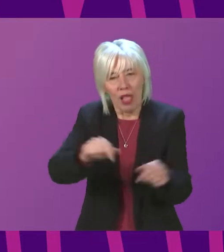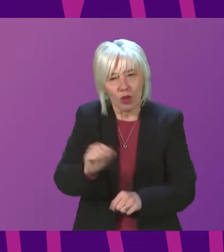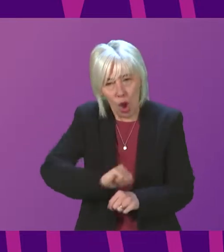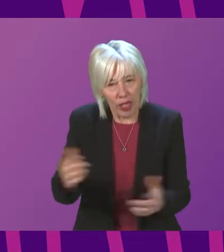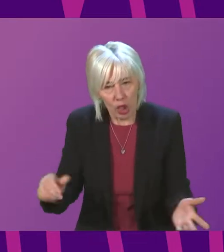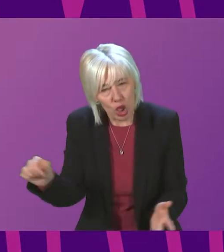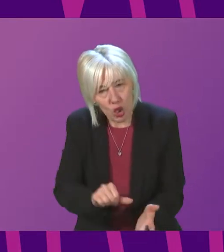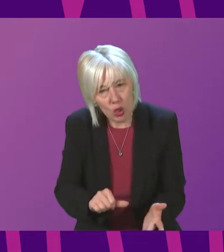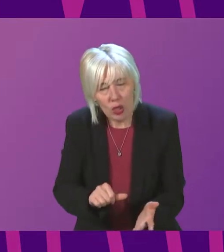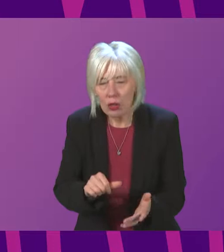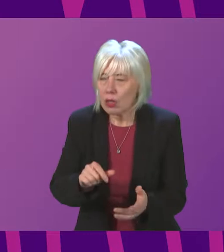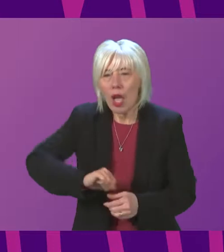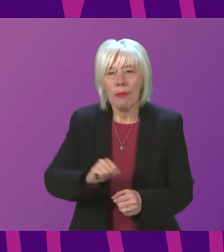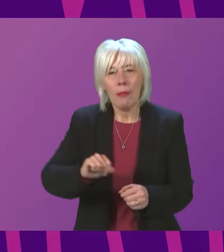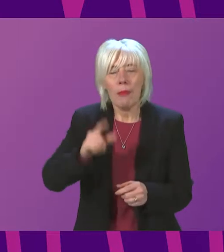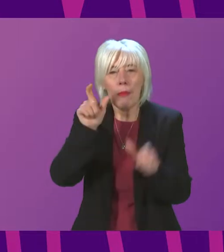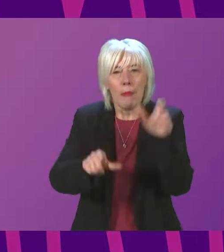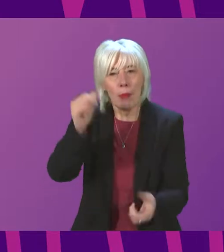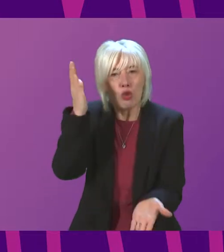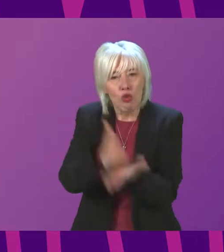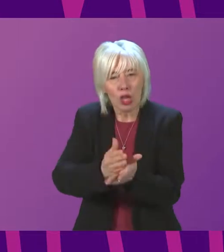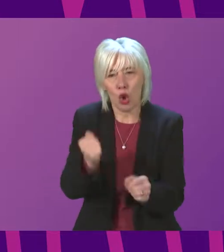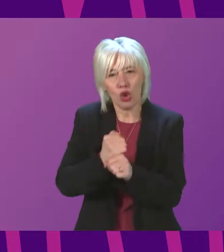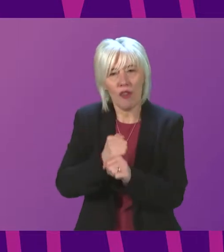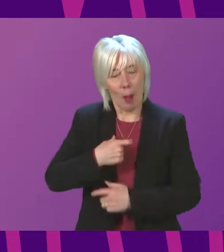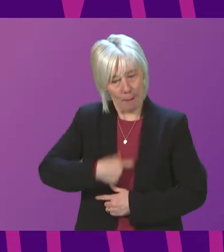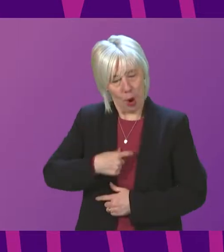People trusted the Scottish Government with their personal data, but the ICO has had to